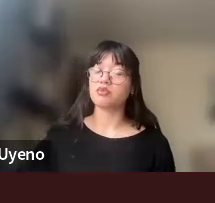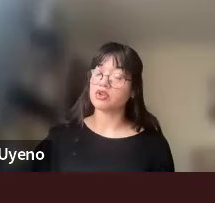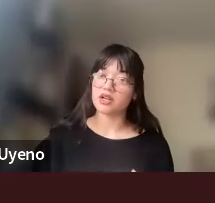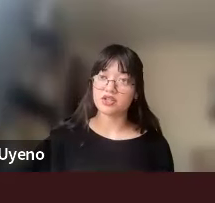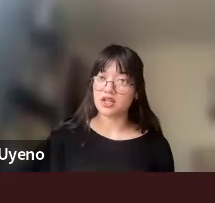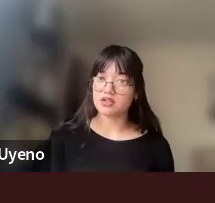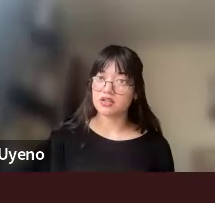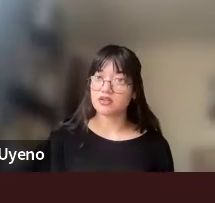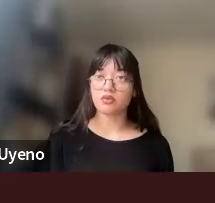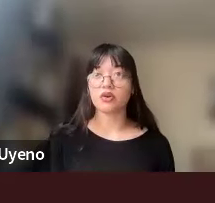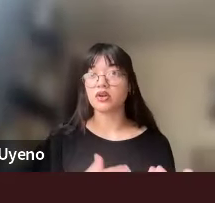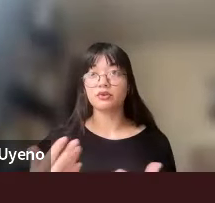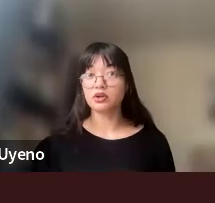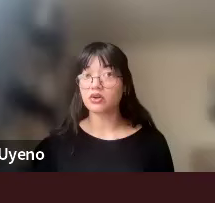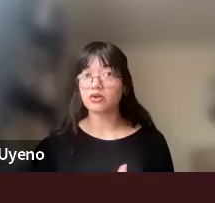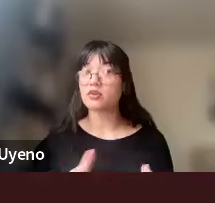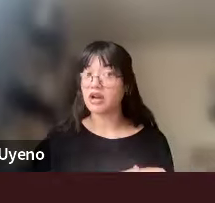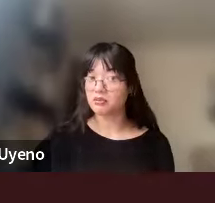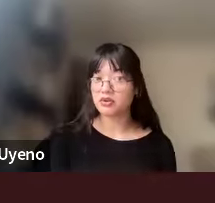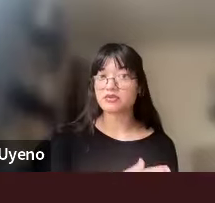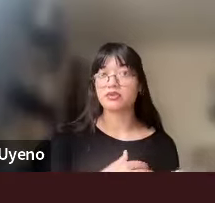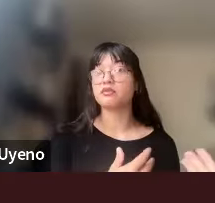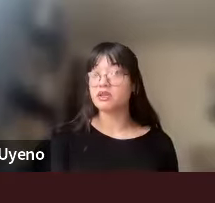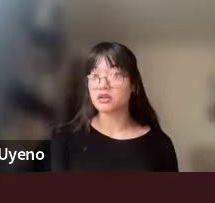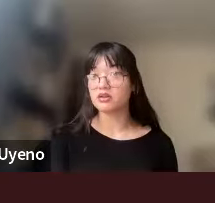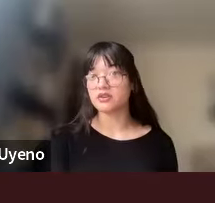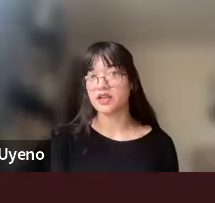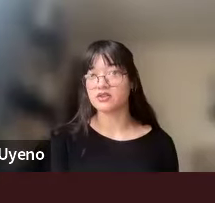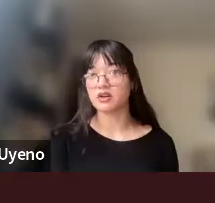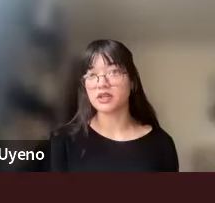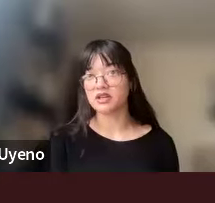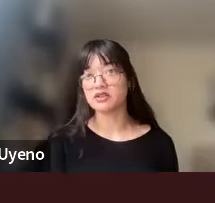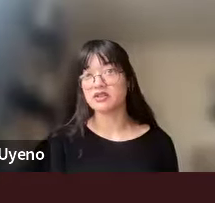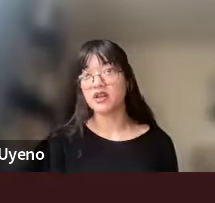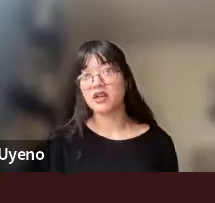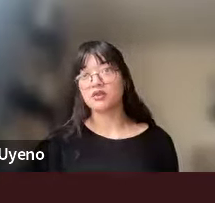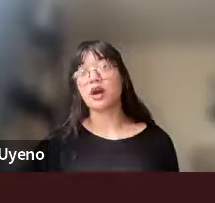had to put your education or career growth on the back burner for a family or financial obligation,